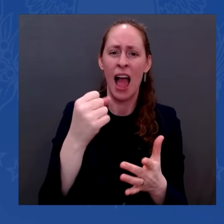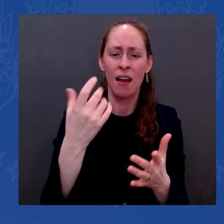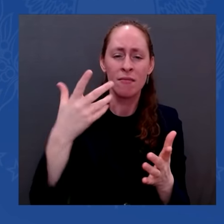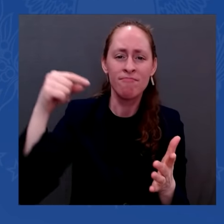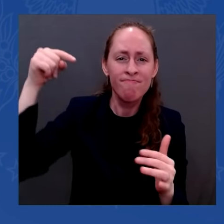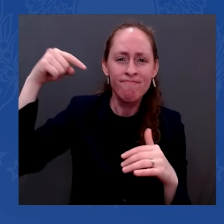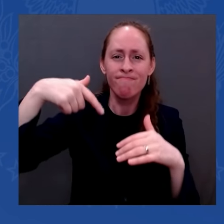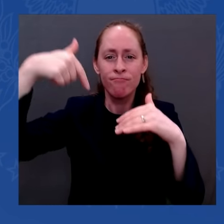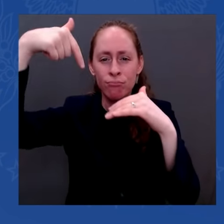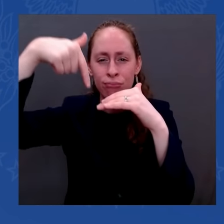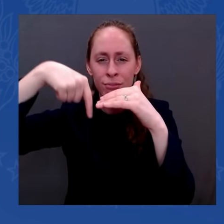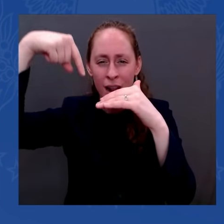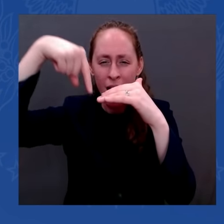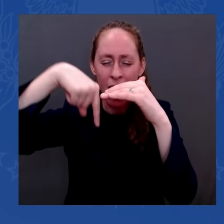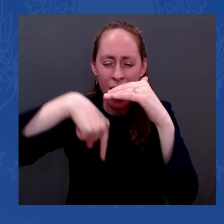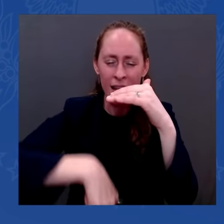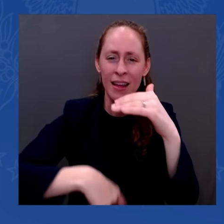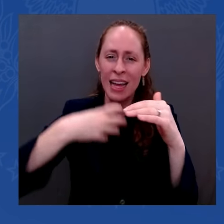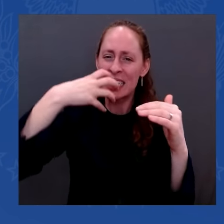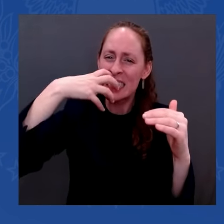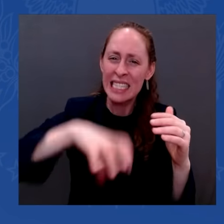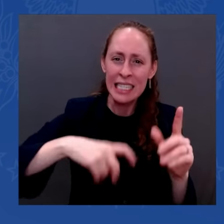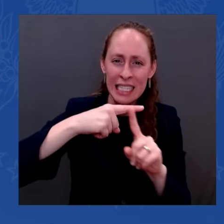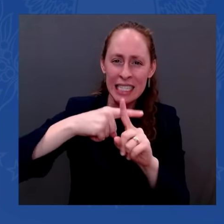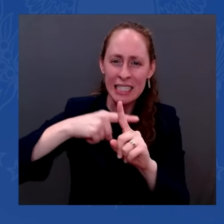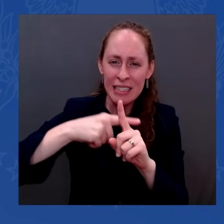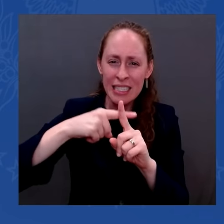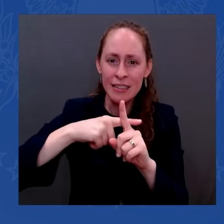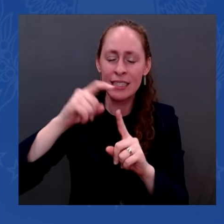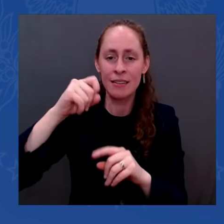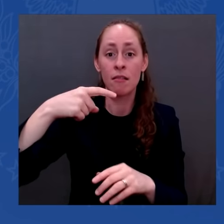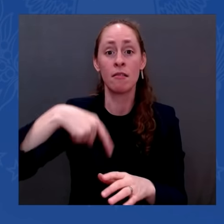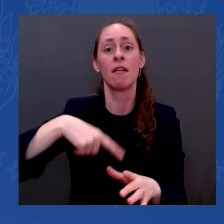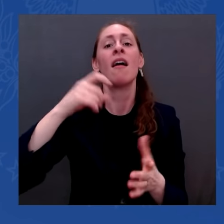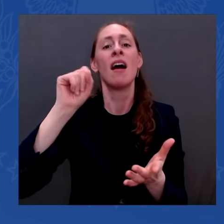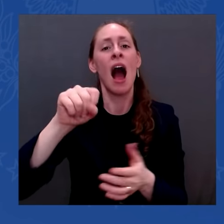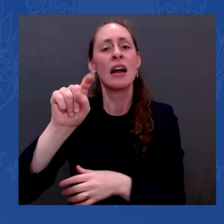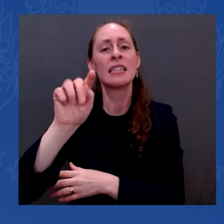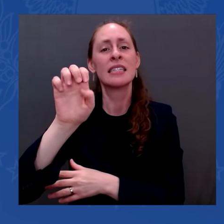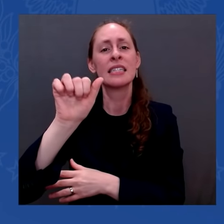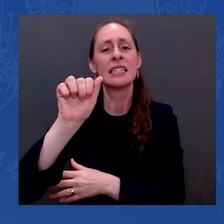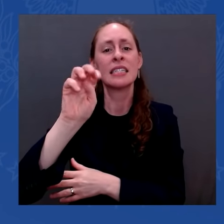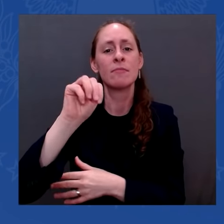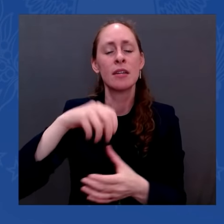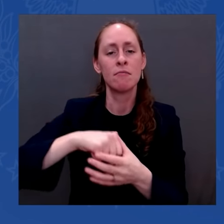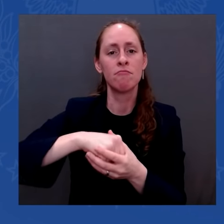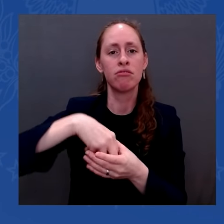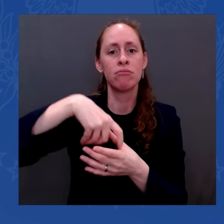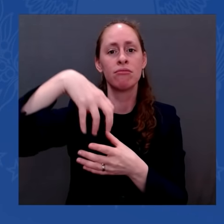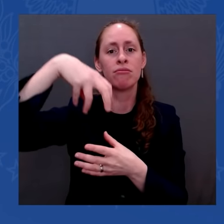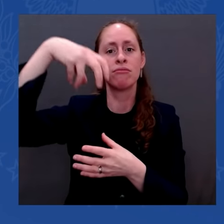to generate clean baseload power. And then we reinject the brine into the geothermal reservoir.